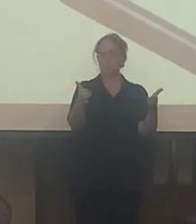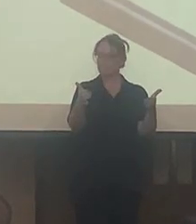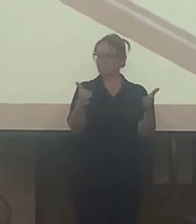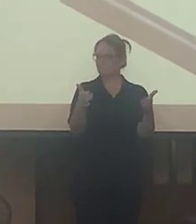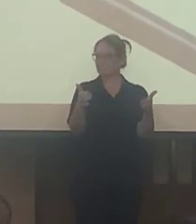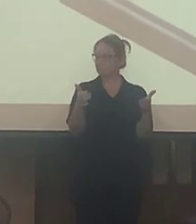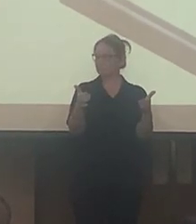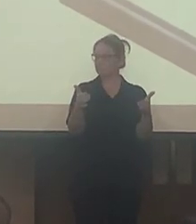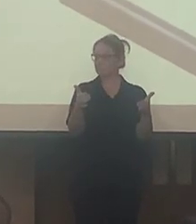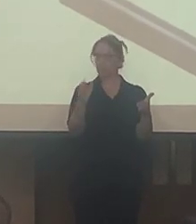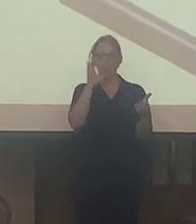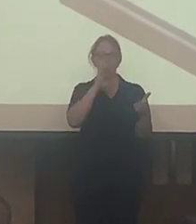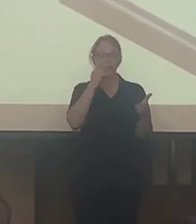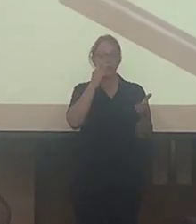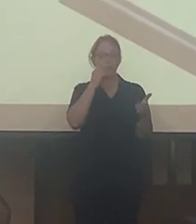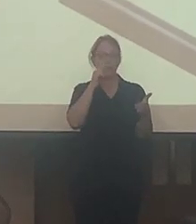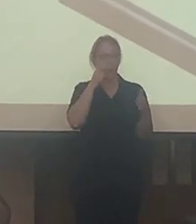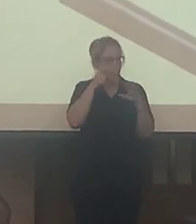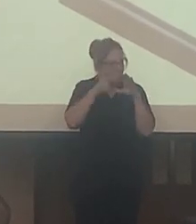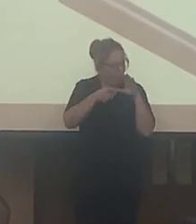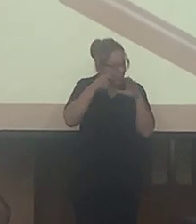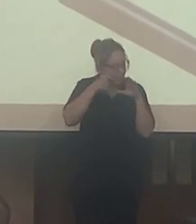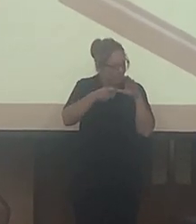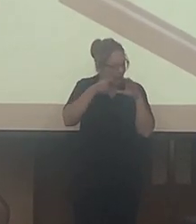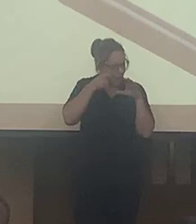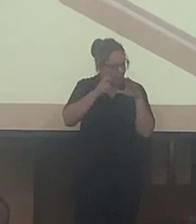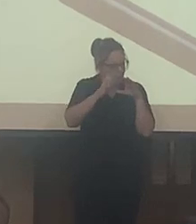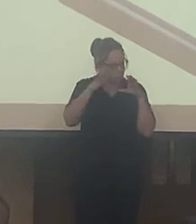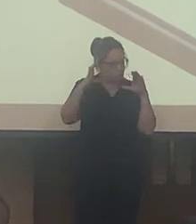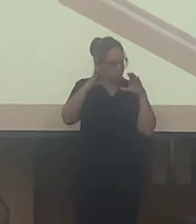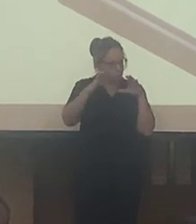i'd like you to look for a little magnifying glass there should be a little magnifying glass in there